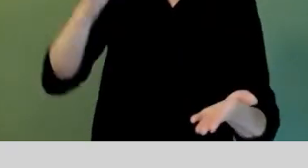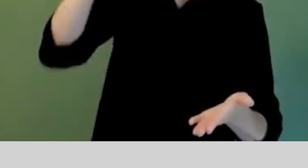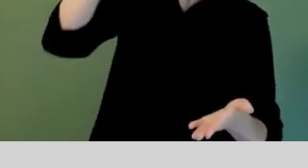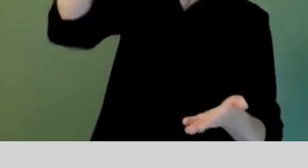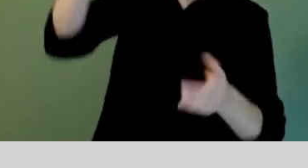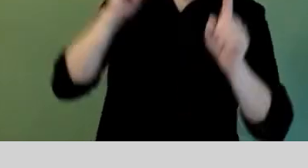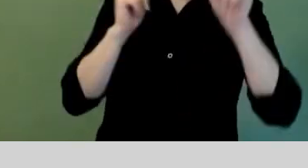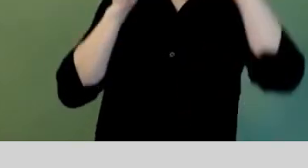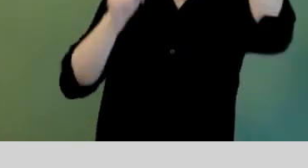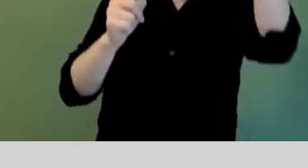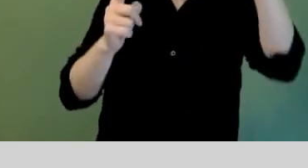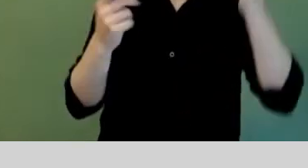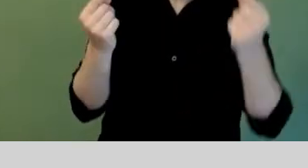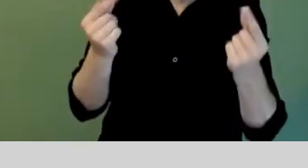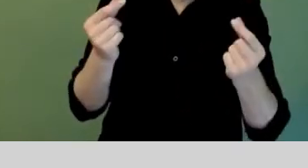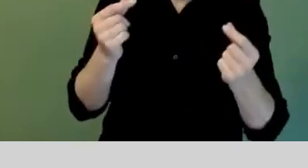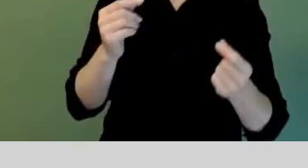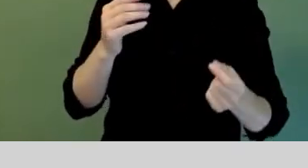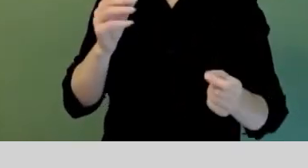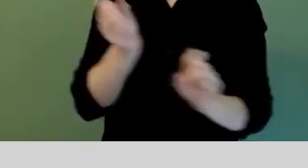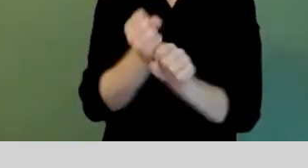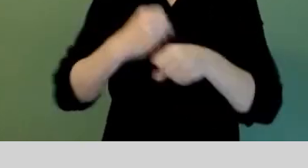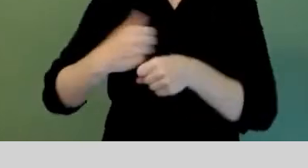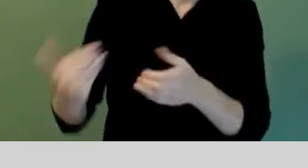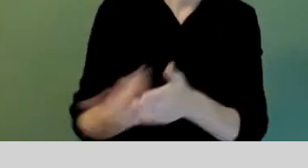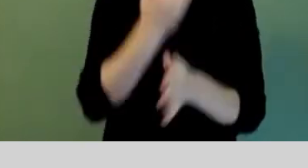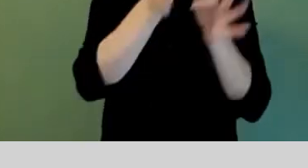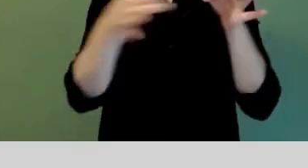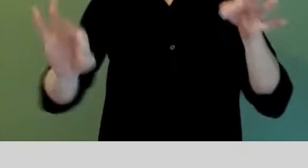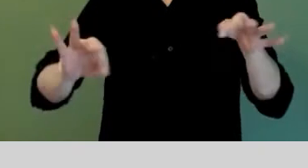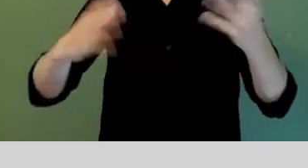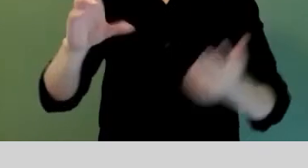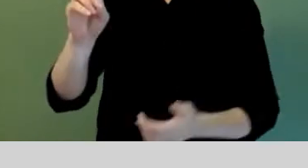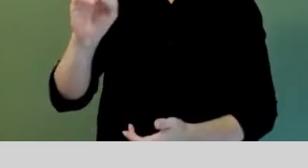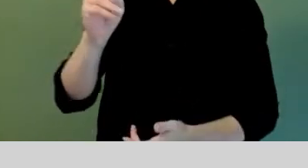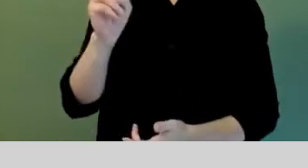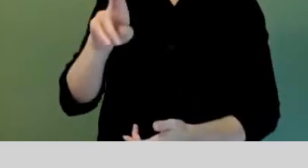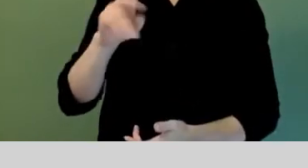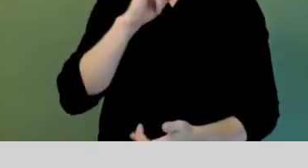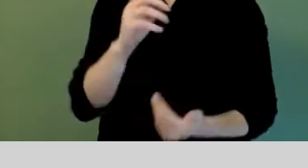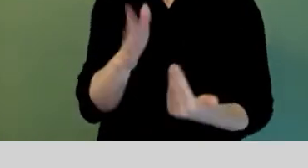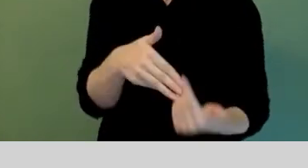to make the decoration thing much easier to approach. And it's actually quite a fascinating read.